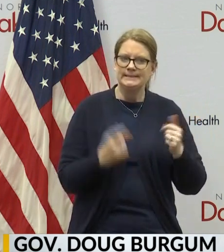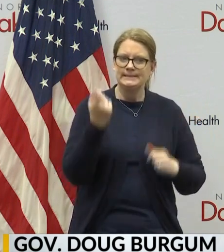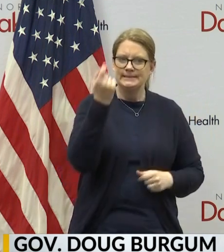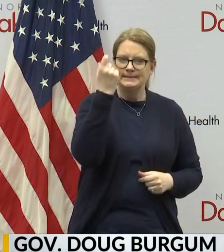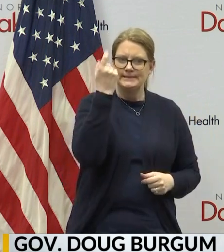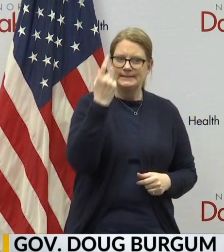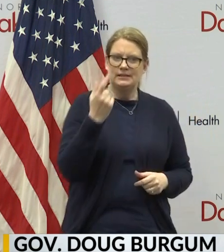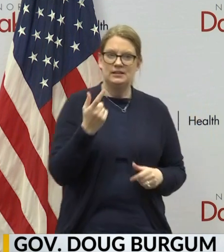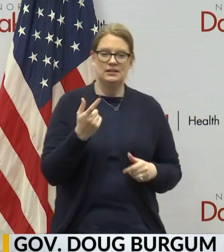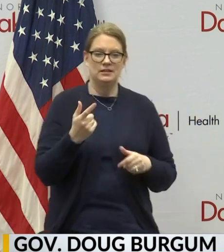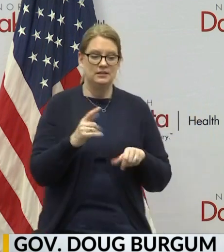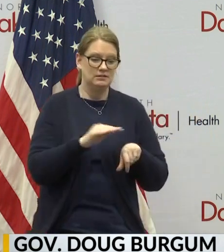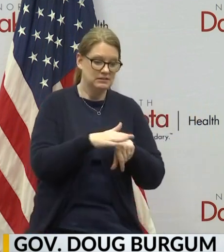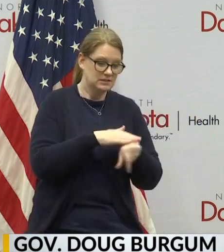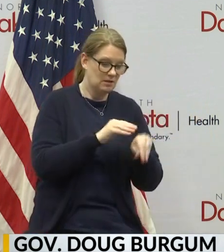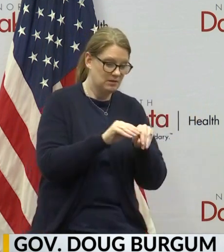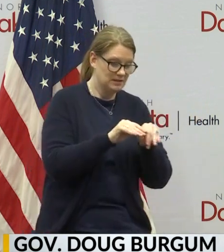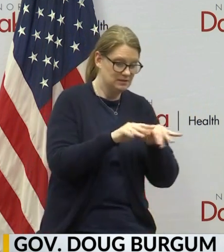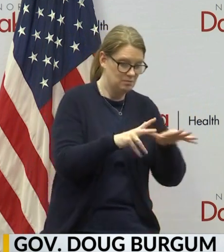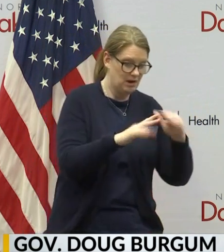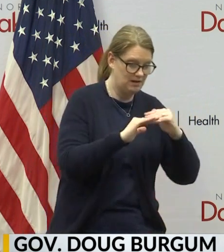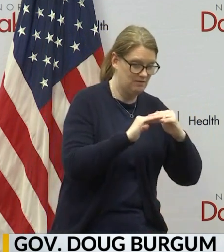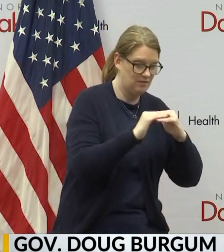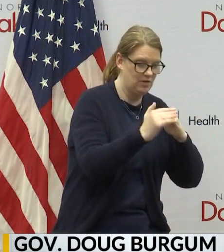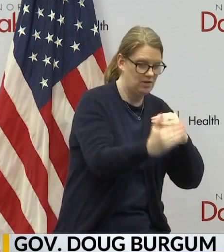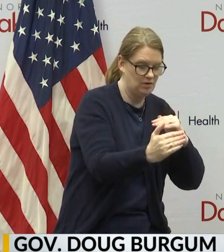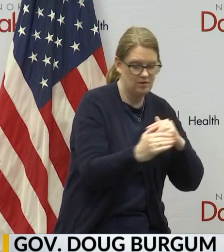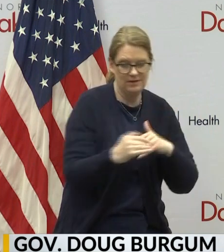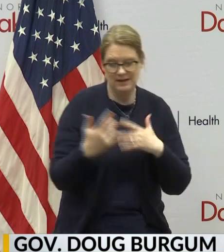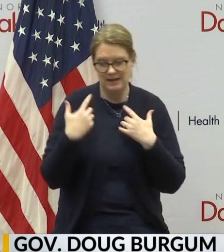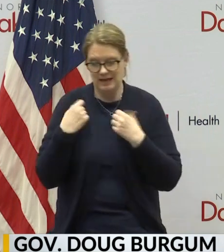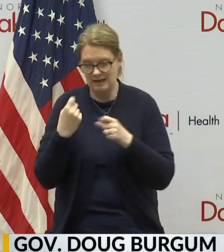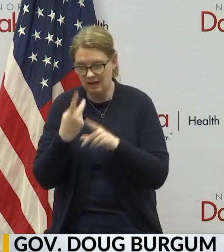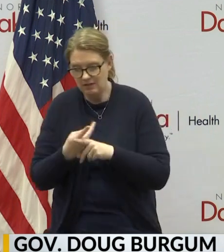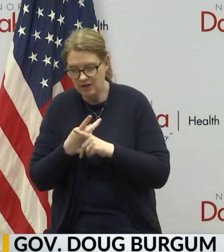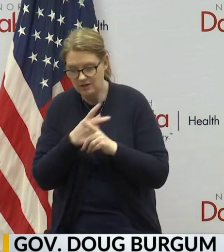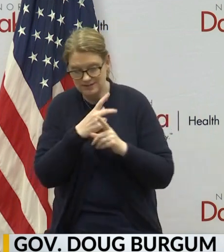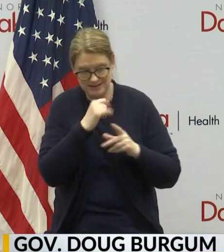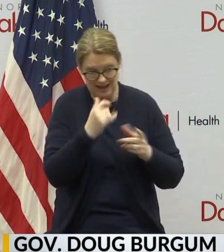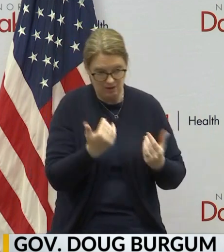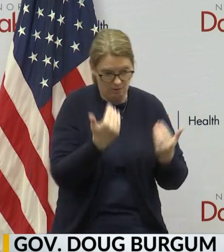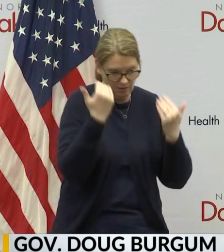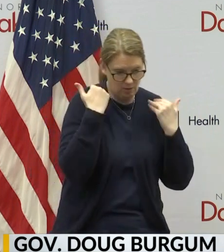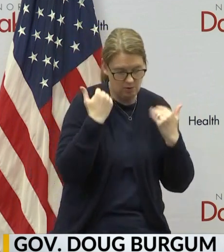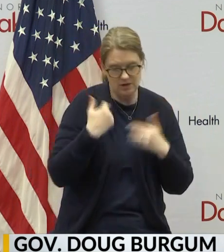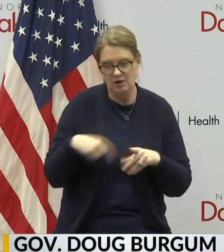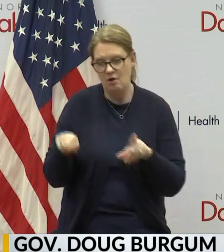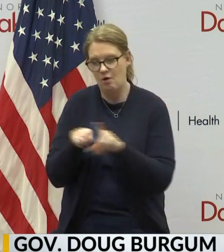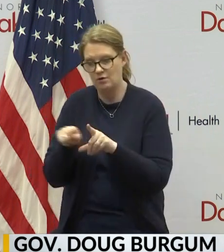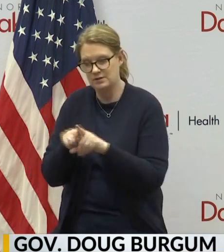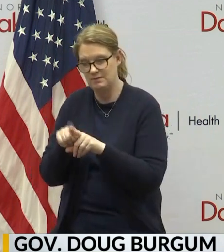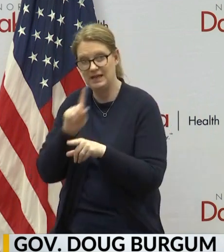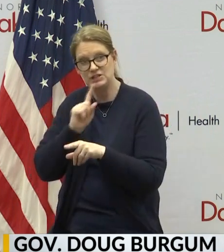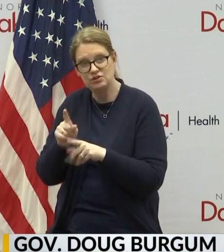EVERYDAY CITIZENS THAT RECEIVE THESE SERVICES, BUT AGAIN, WE'RE TRYING TO STRIKE THAT BALANCE OF SLOWING THE SPREAD OF COVID-19